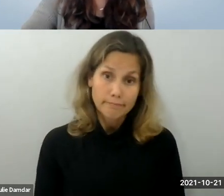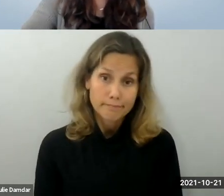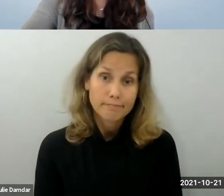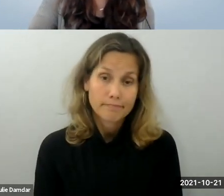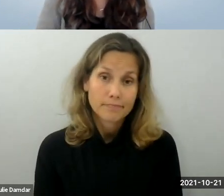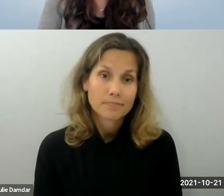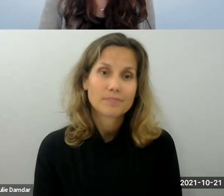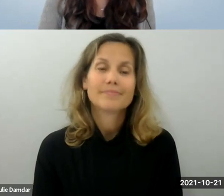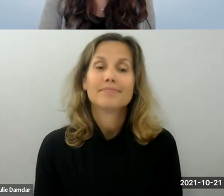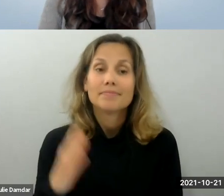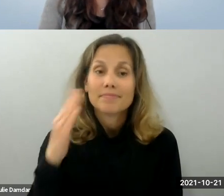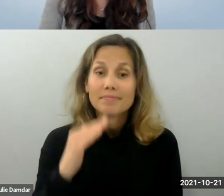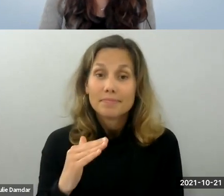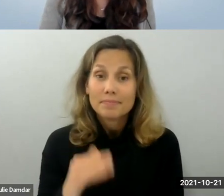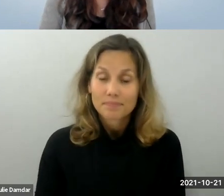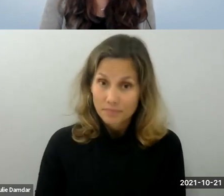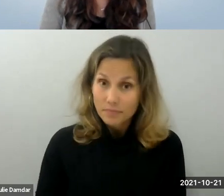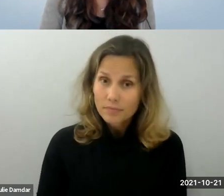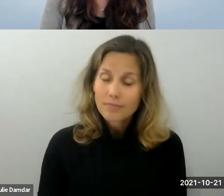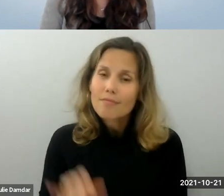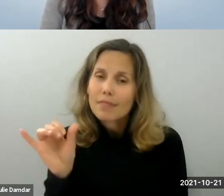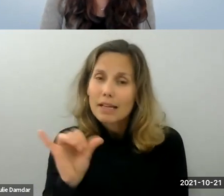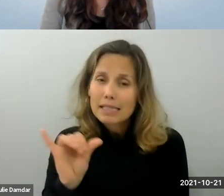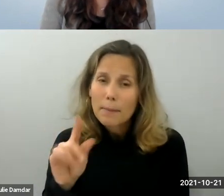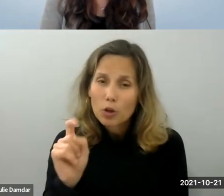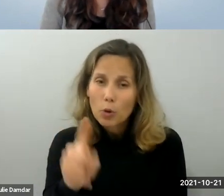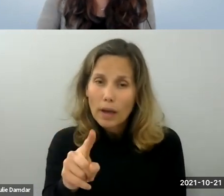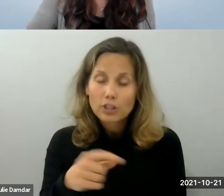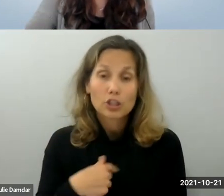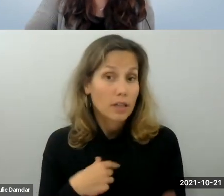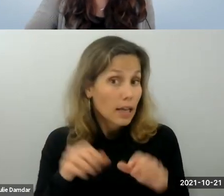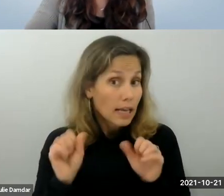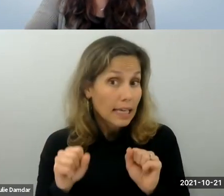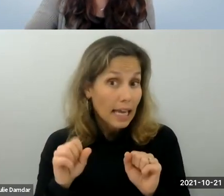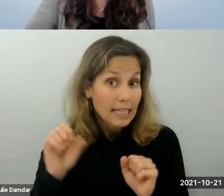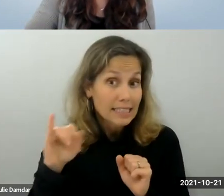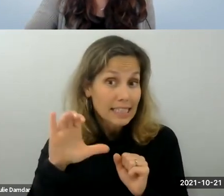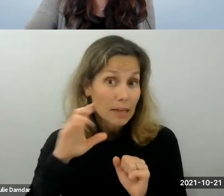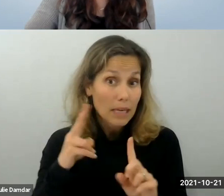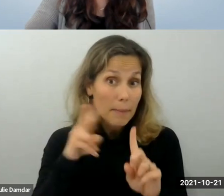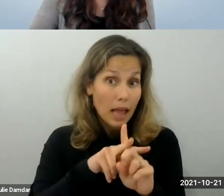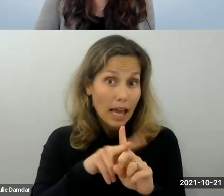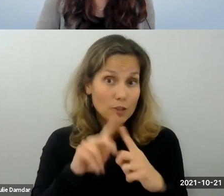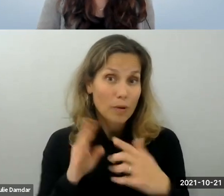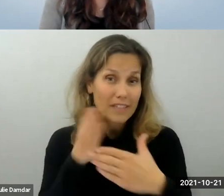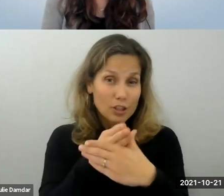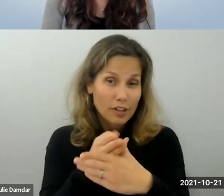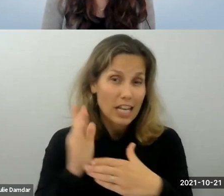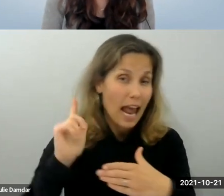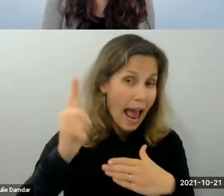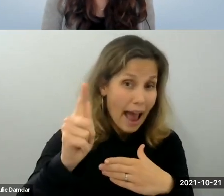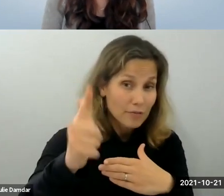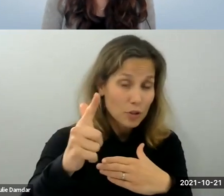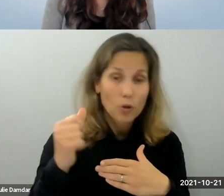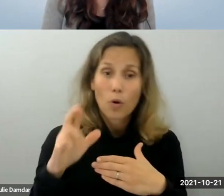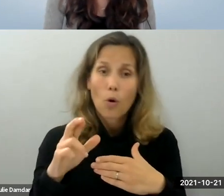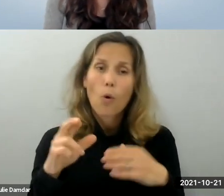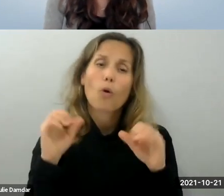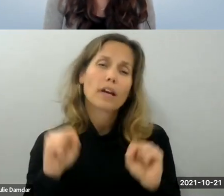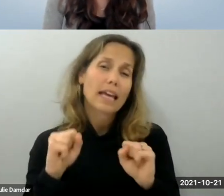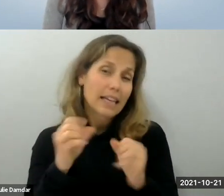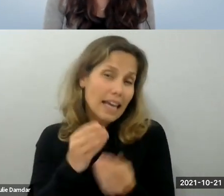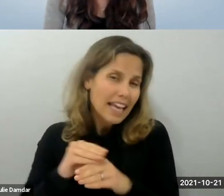Heidi Brown (she/her): And then sort of along those same lines there's a question about whether it can be applied to an intervention after the fact, or or whether it can inform intervention development.